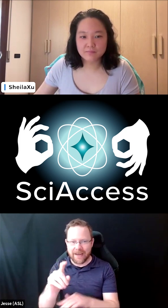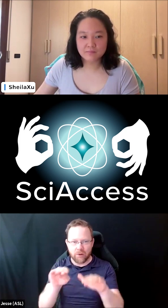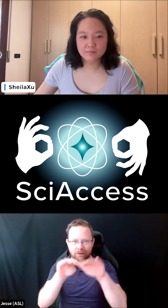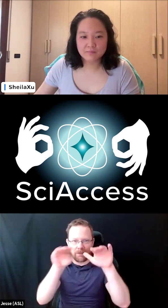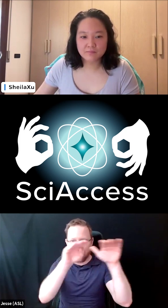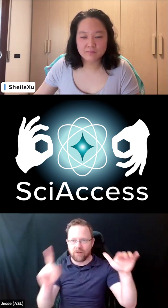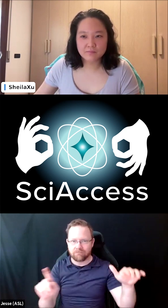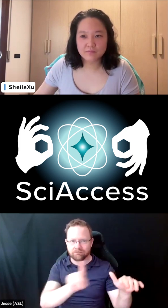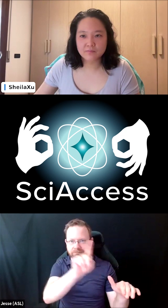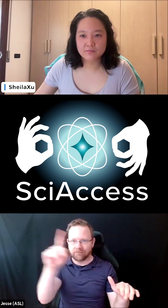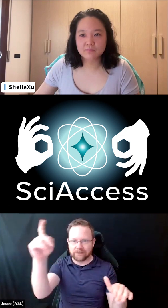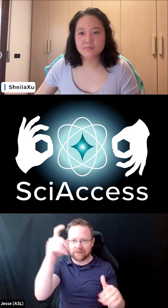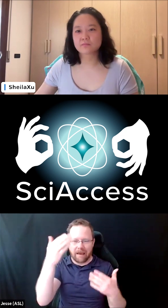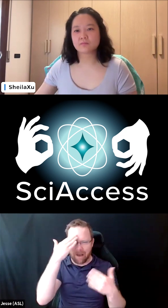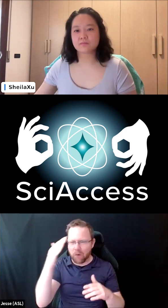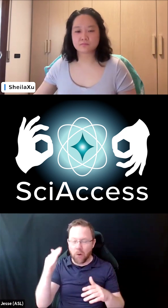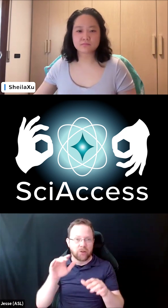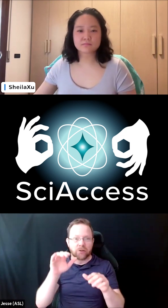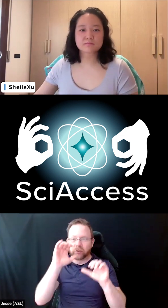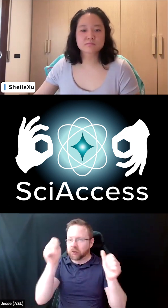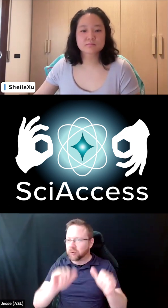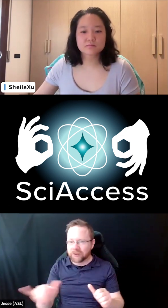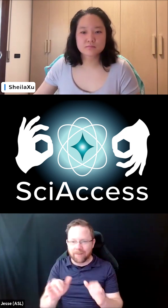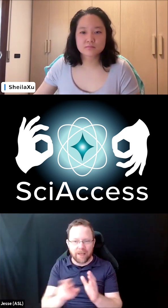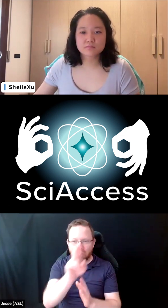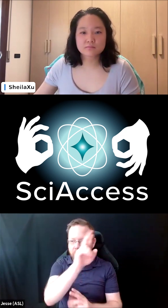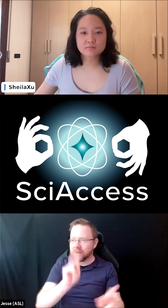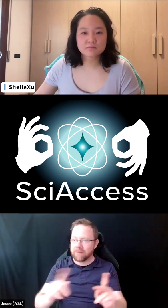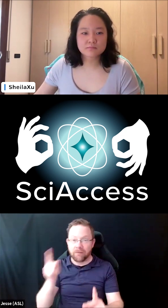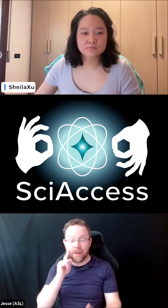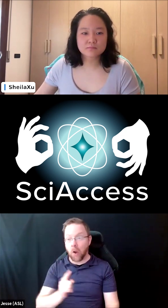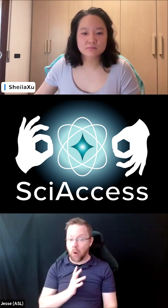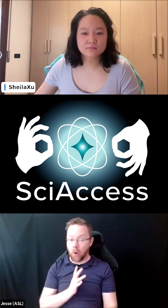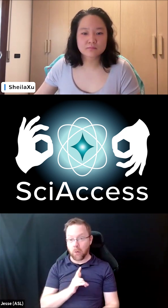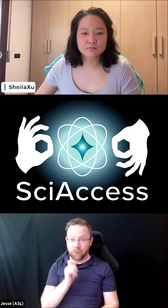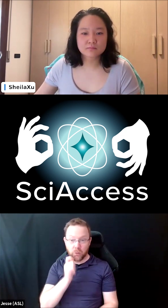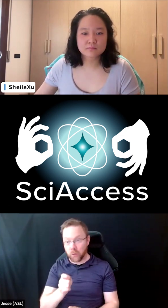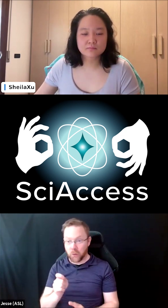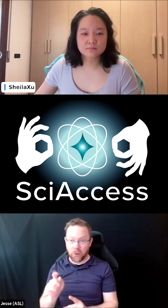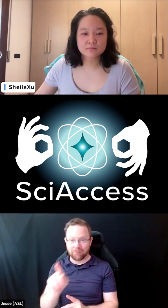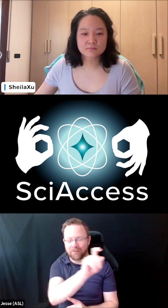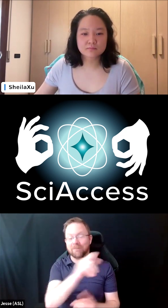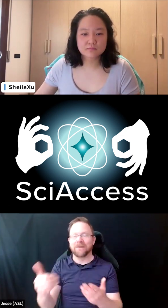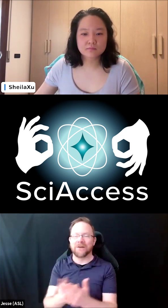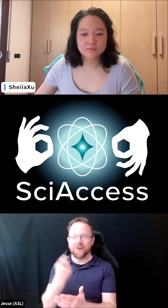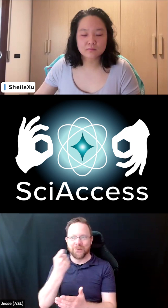with the NASA is not wheelchair accessible.